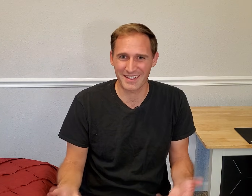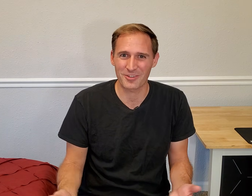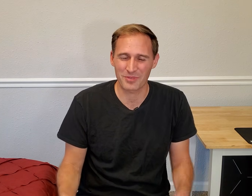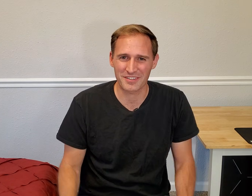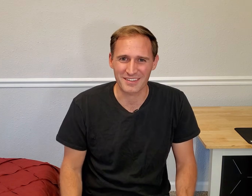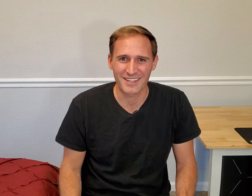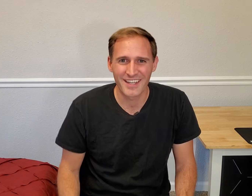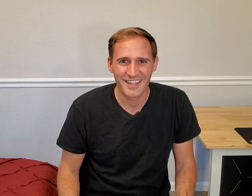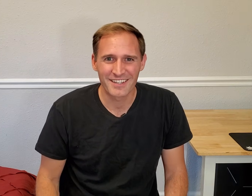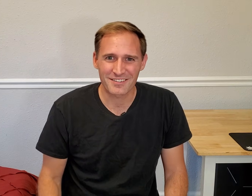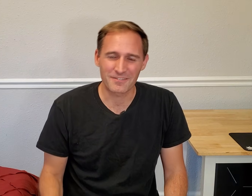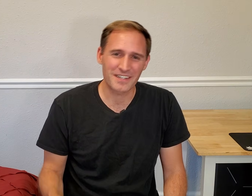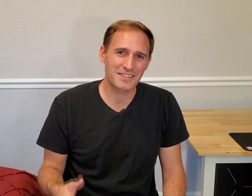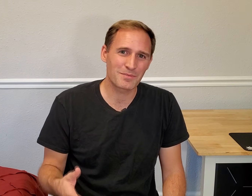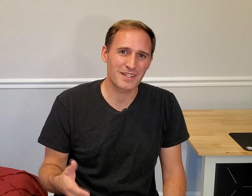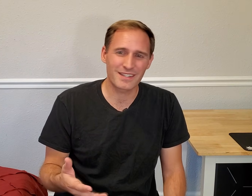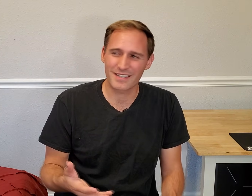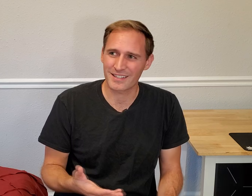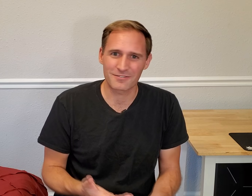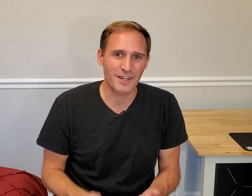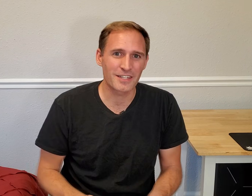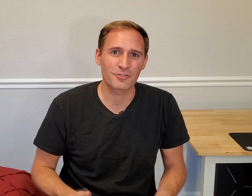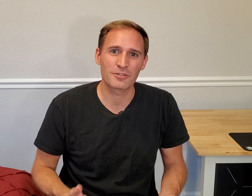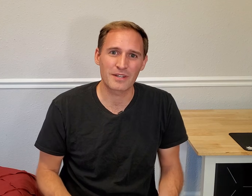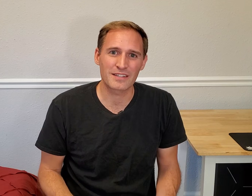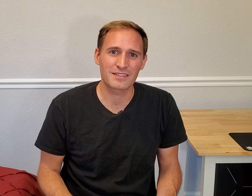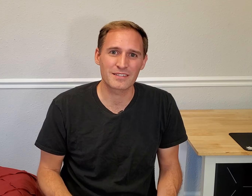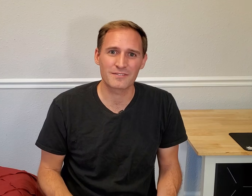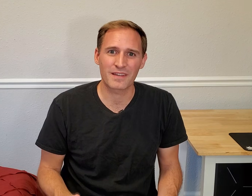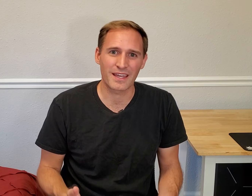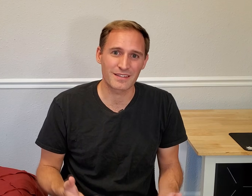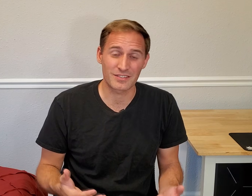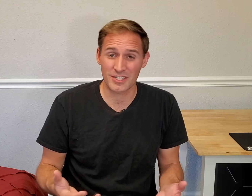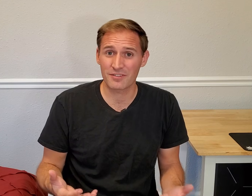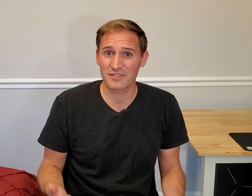another person. So find somebody like a friend or a relative and to share this